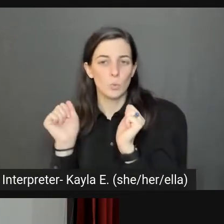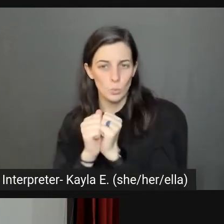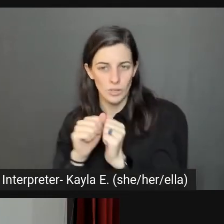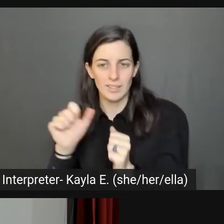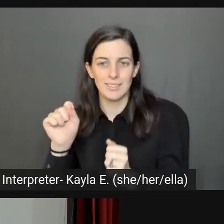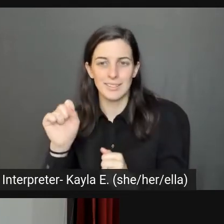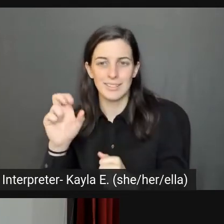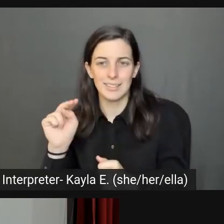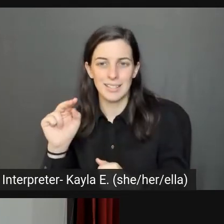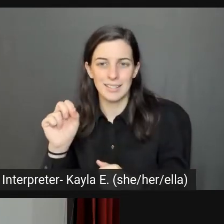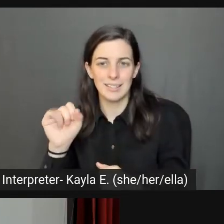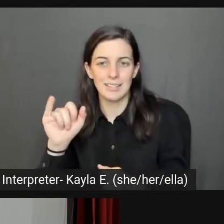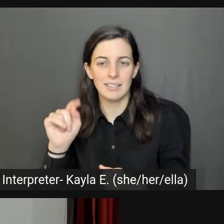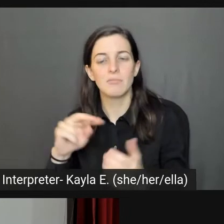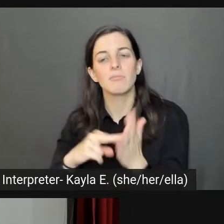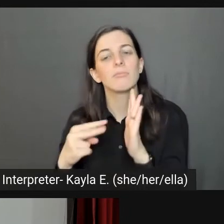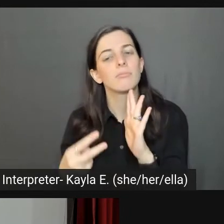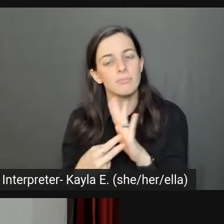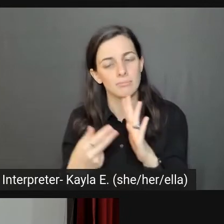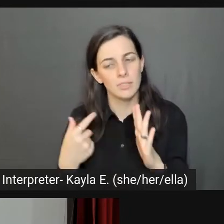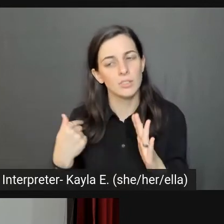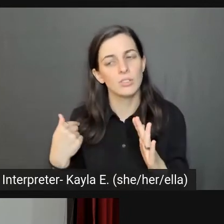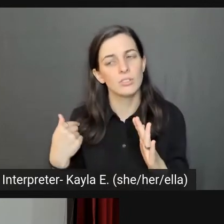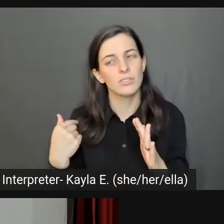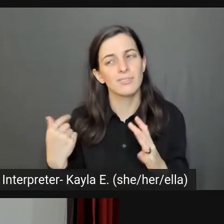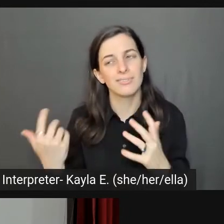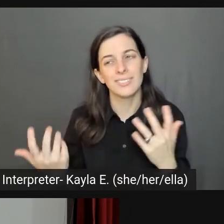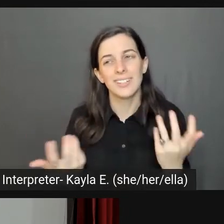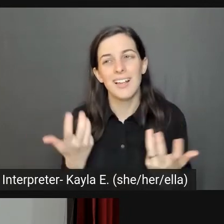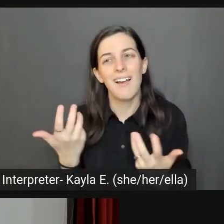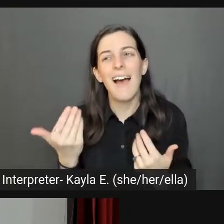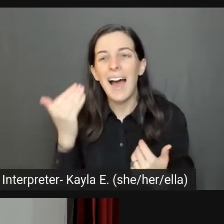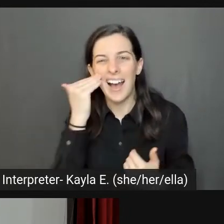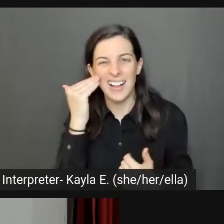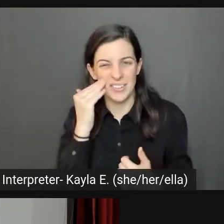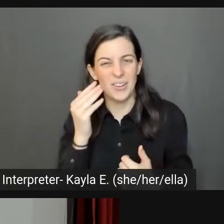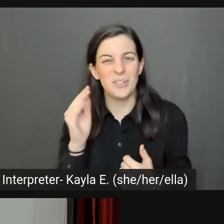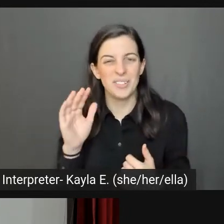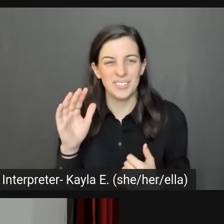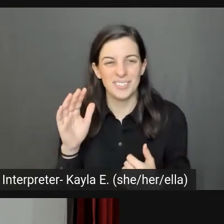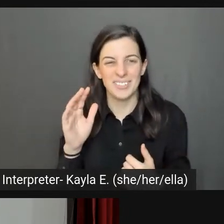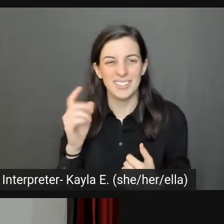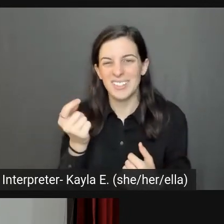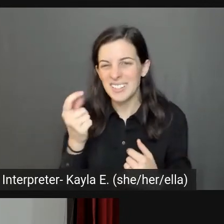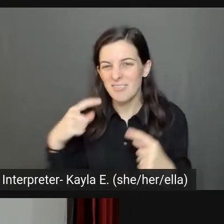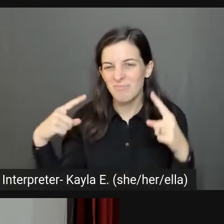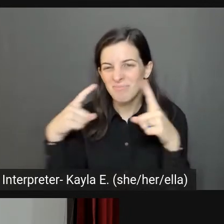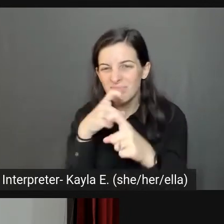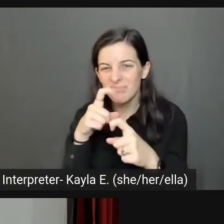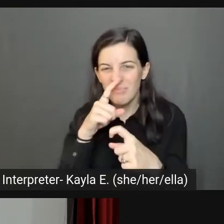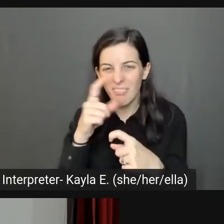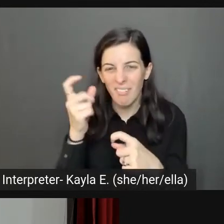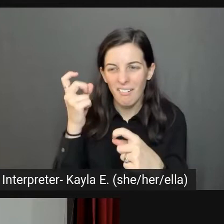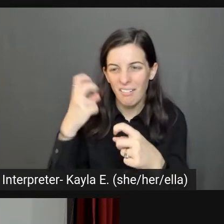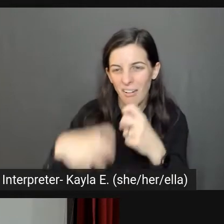I know that it's very tedious to try to understand how much can we test and what is the minimum that we have to do.